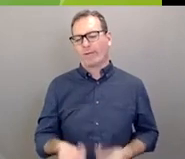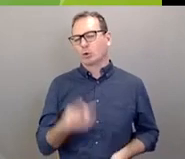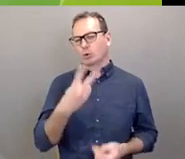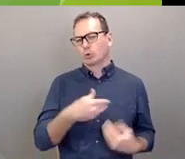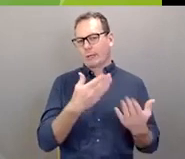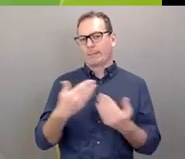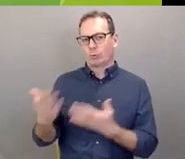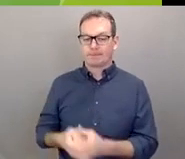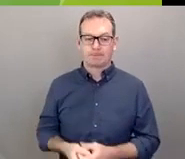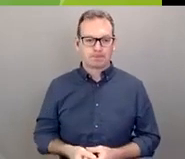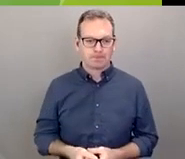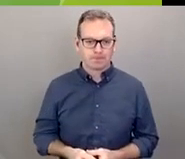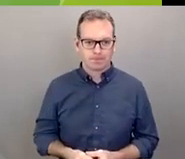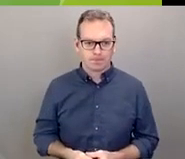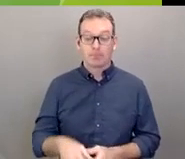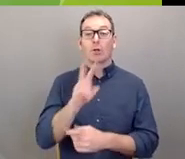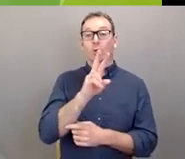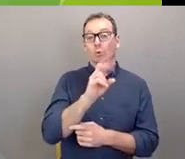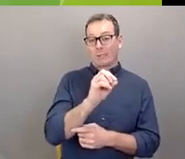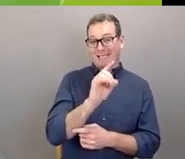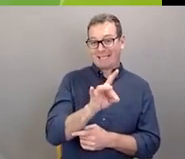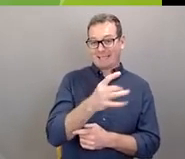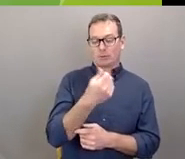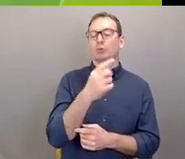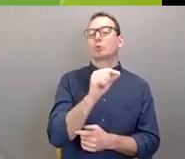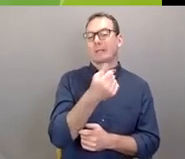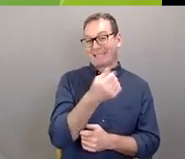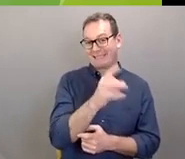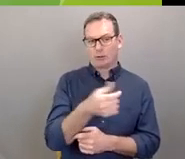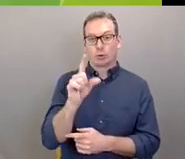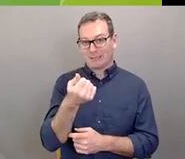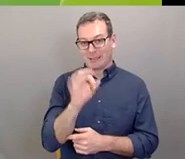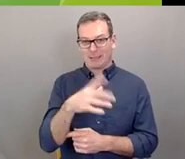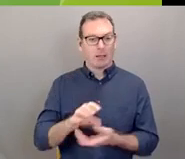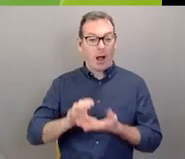in fiscal 2018 and 19 the total expenditures of disability income programs in Canada